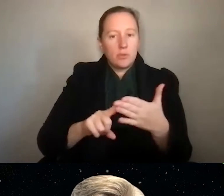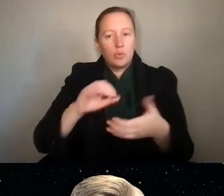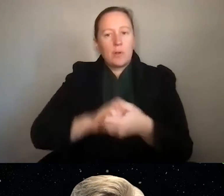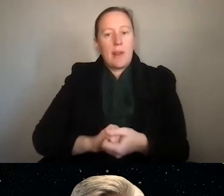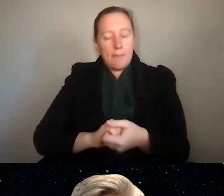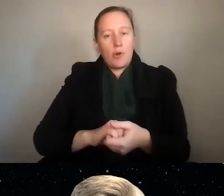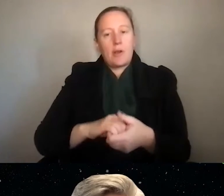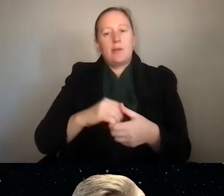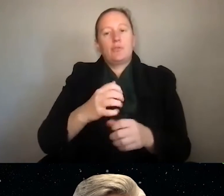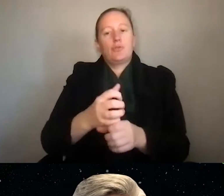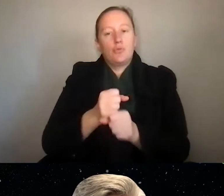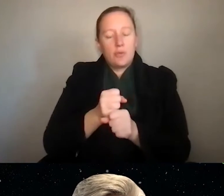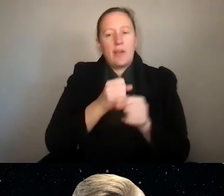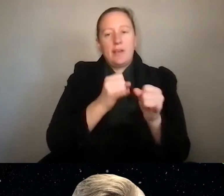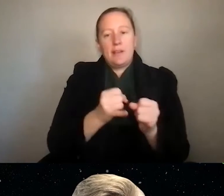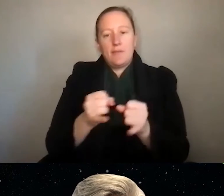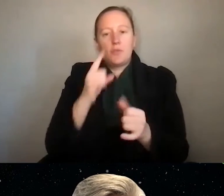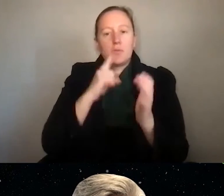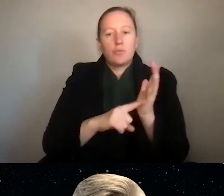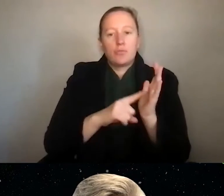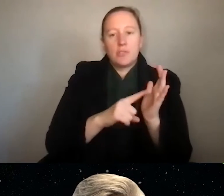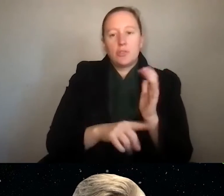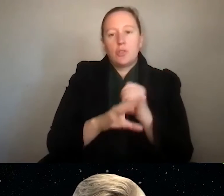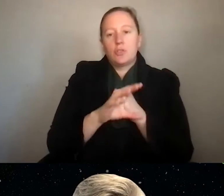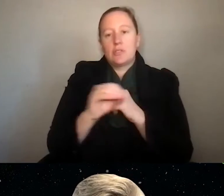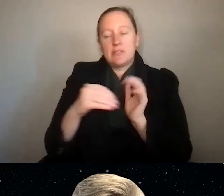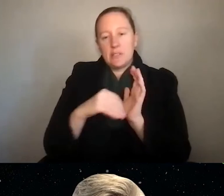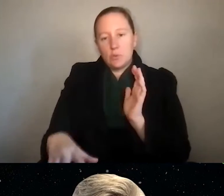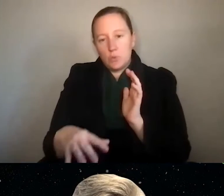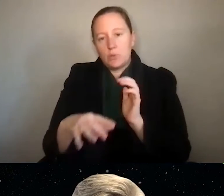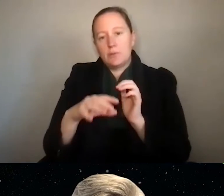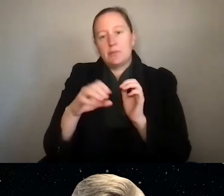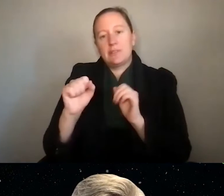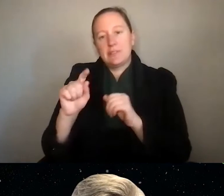to get individual researchers as well as students, as well as STEM education into